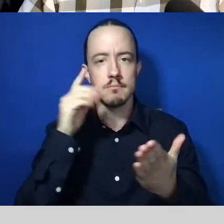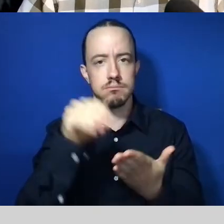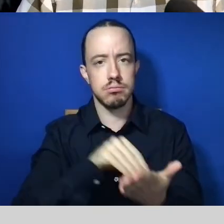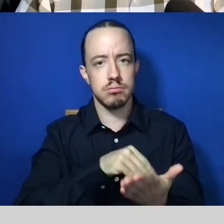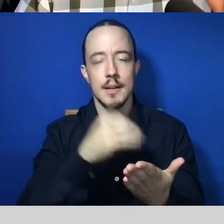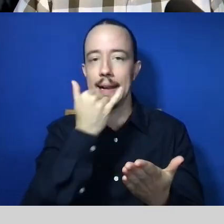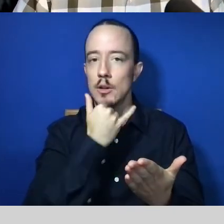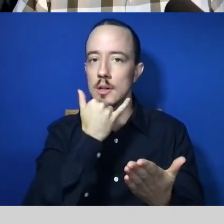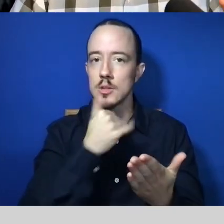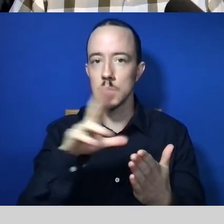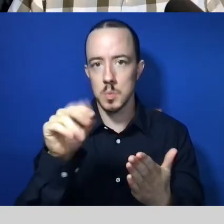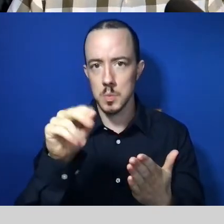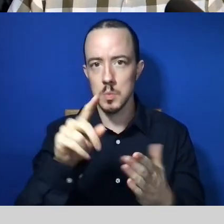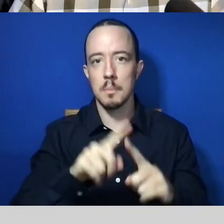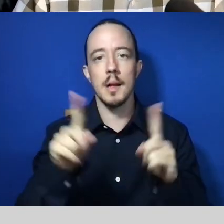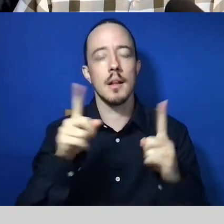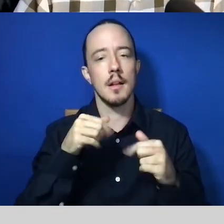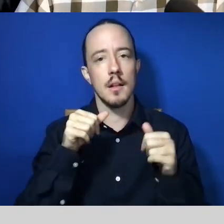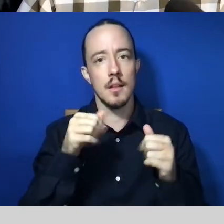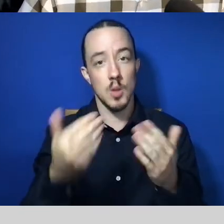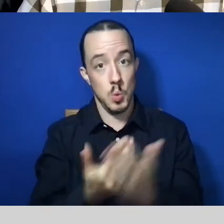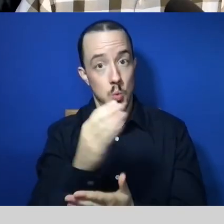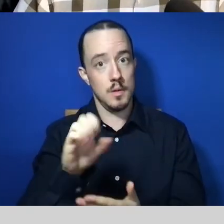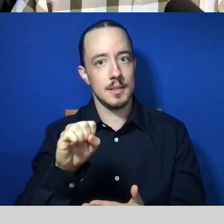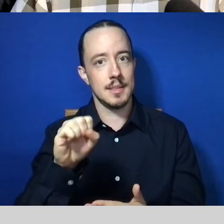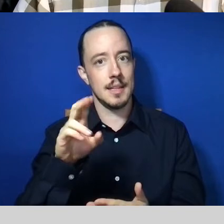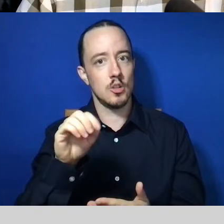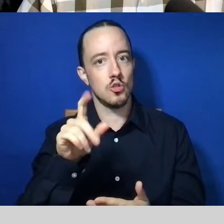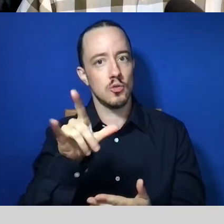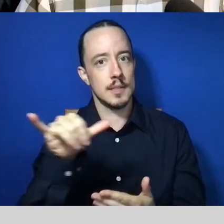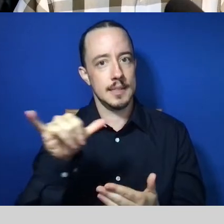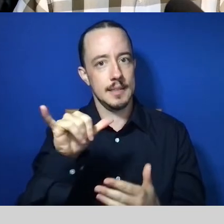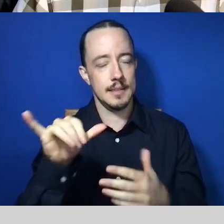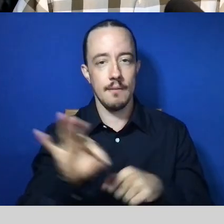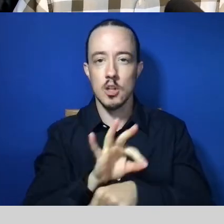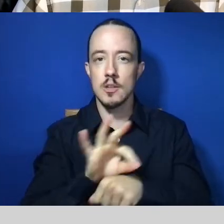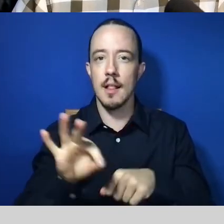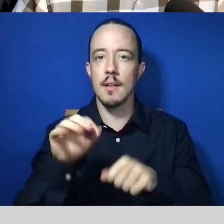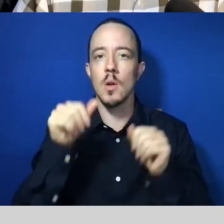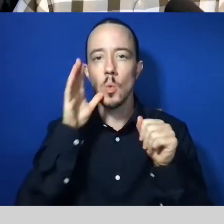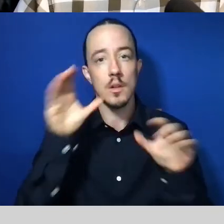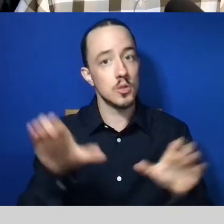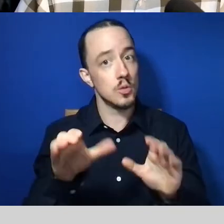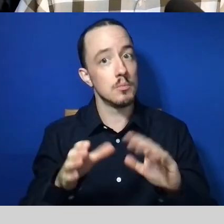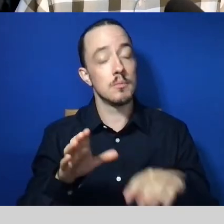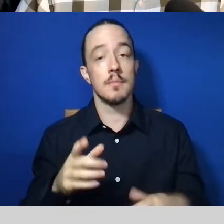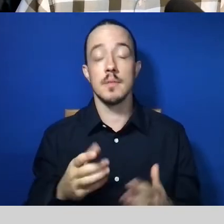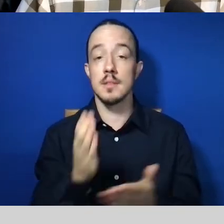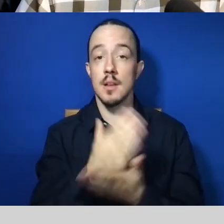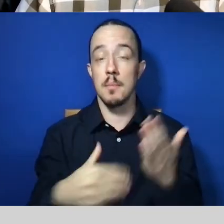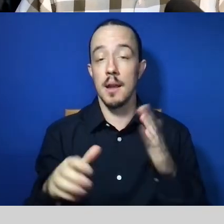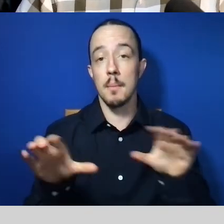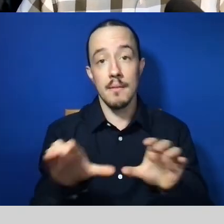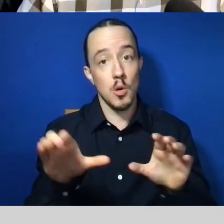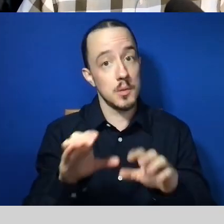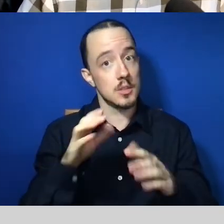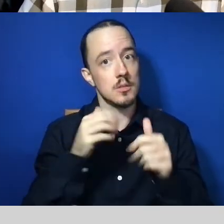But the new Sentry features about a year and a half old now actually will do performance tracing. So you can actually turn on the performance mode.